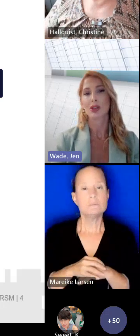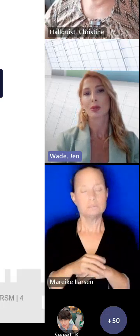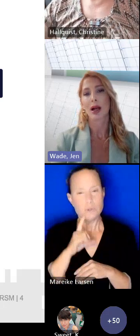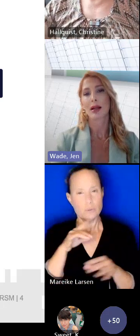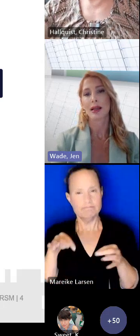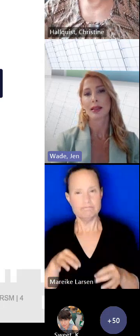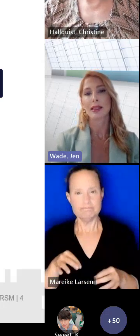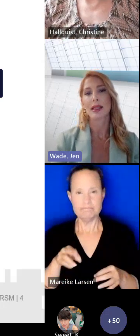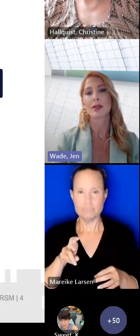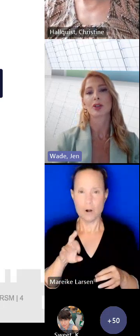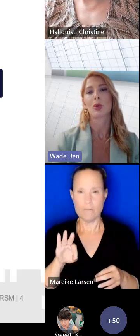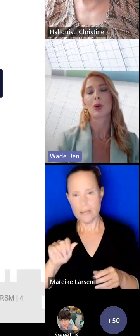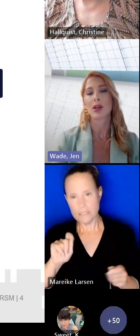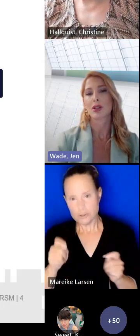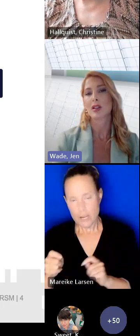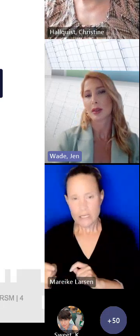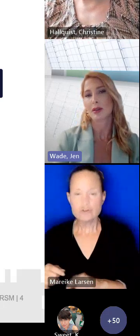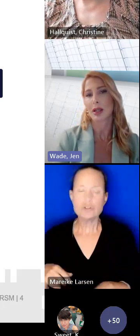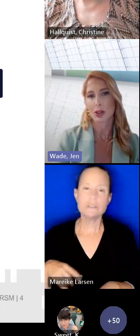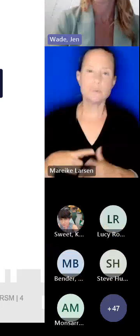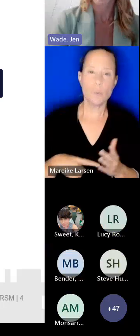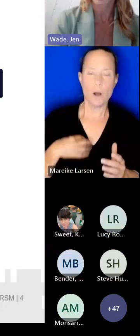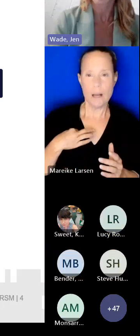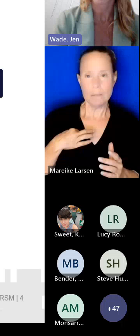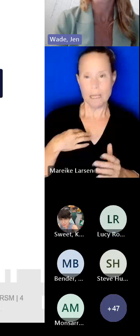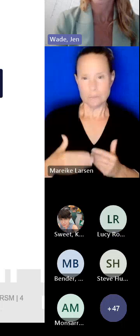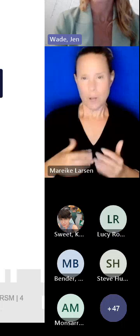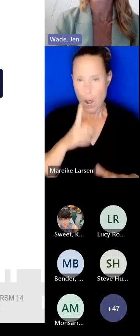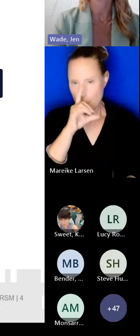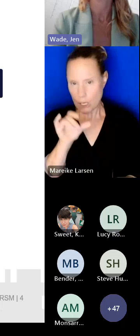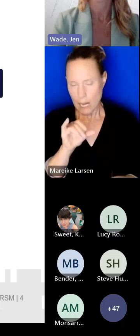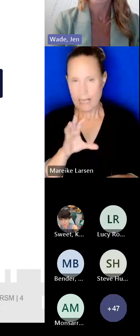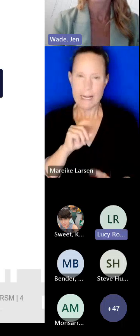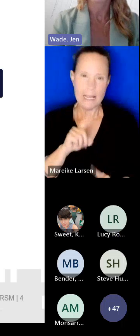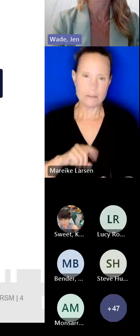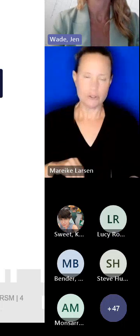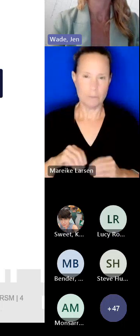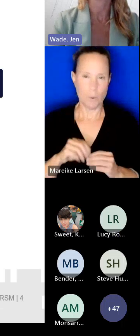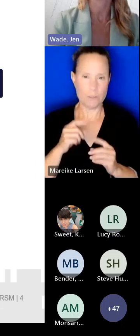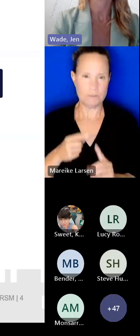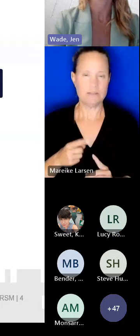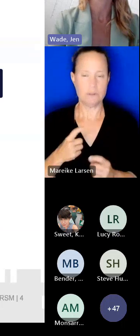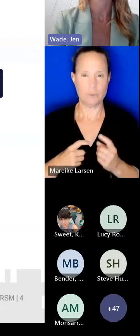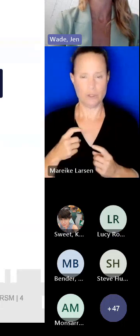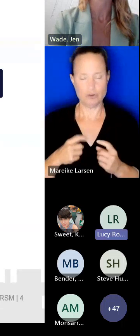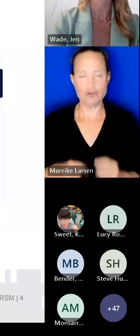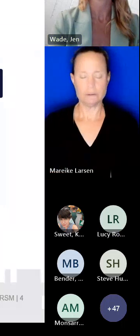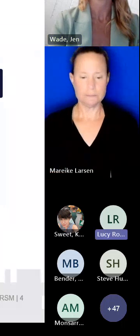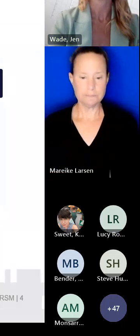application process and to answer more questions specific to that application process. Process and the evaluation criteria.